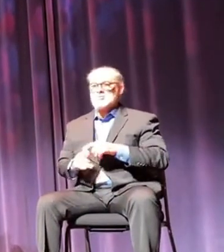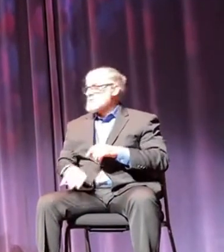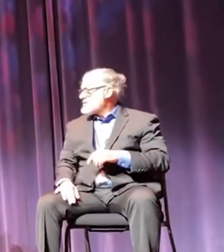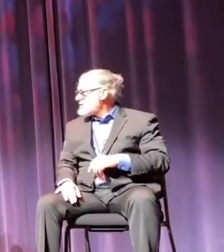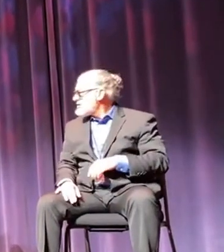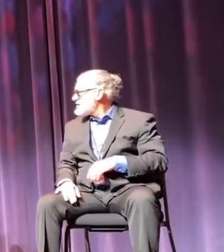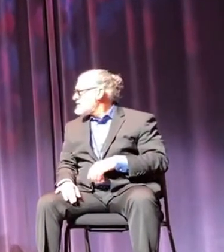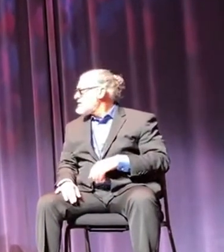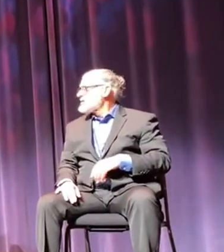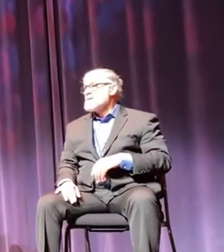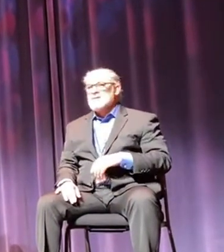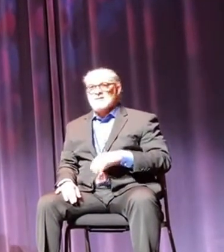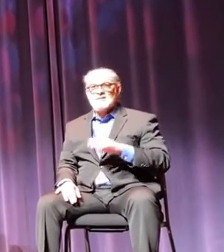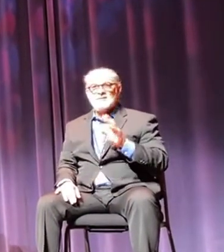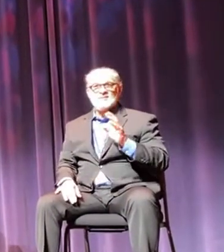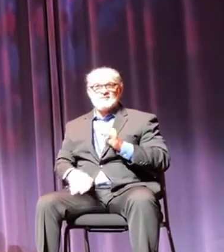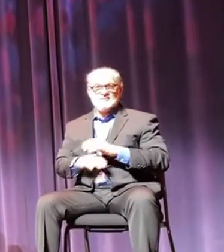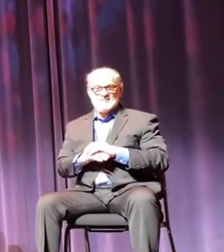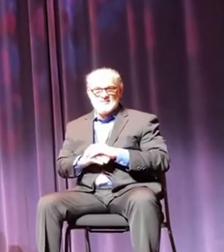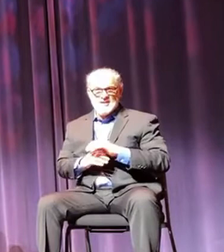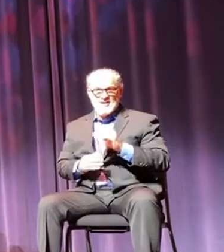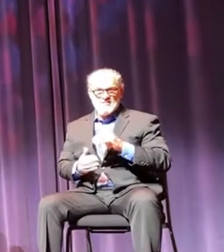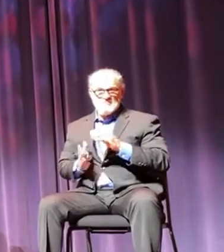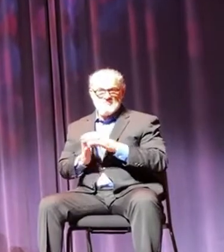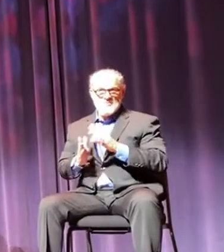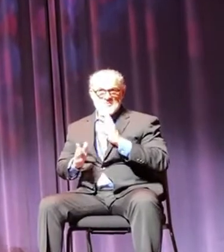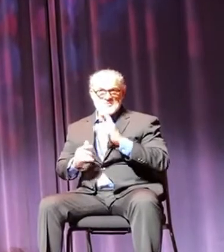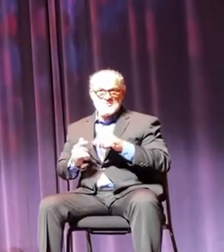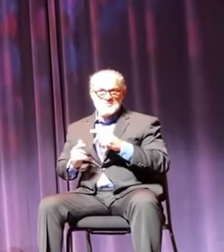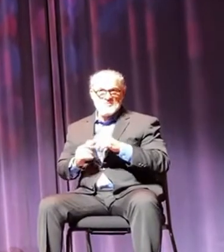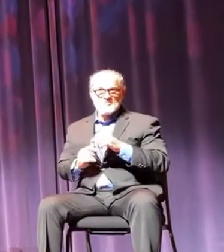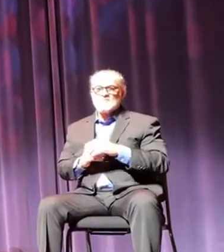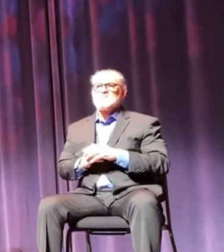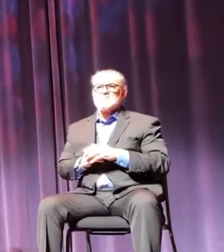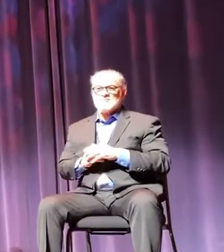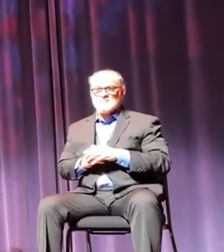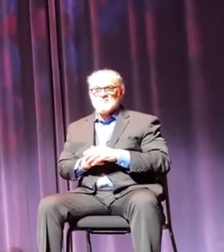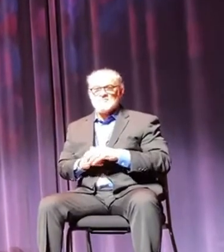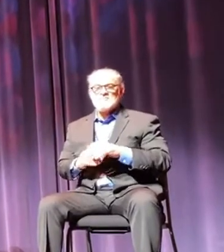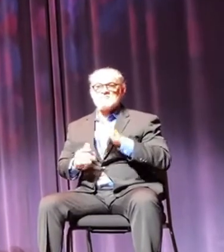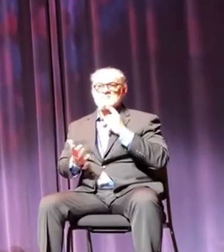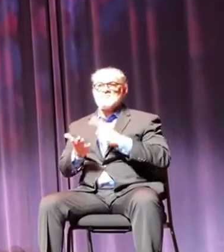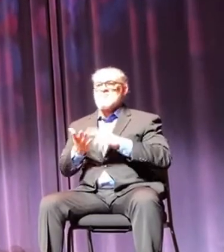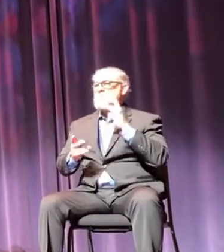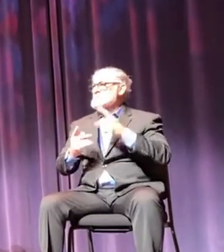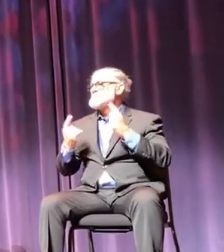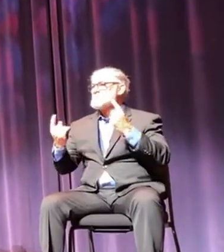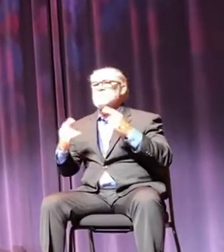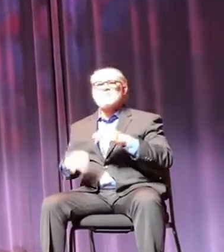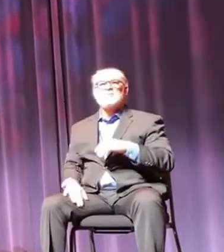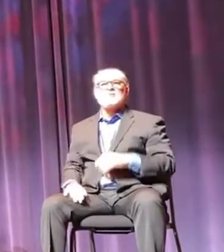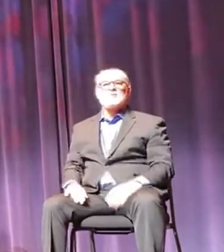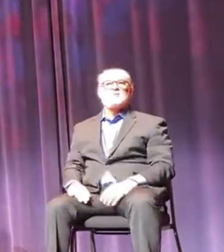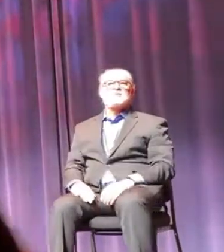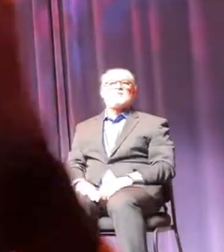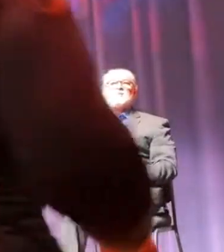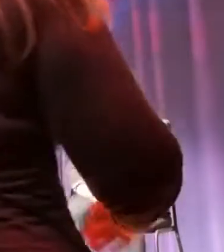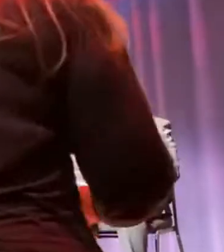Afterwards, Kay will facilitate a conversation among us and we'll open the discussion for audience questions. Folks can come to the microphone